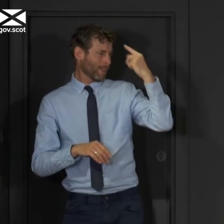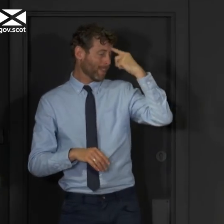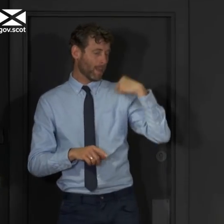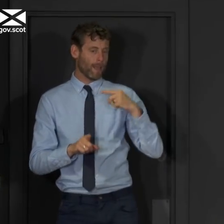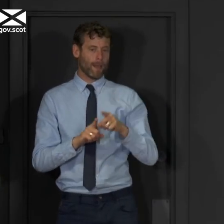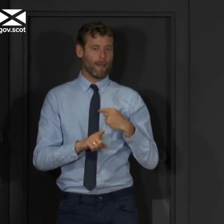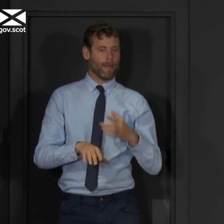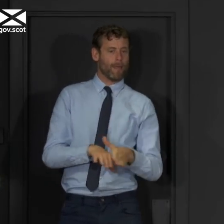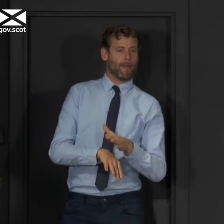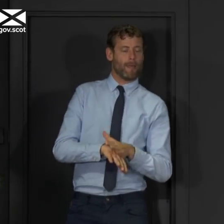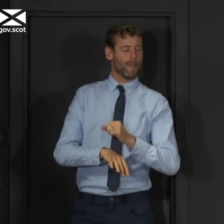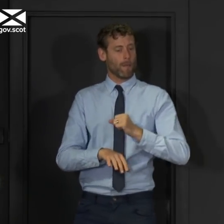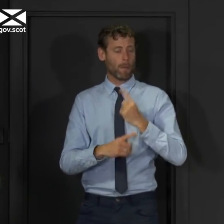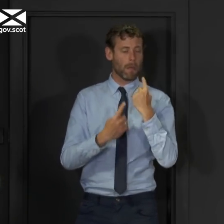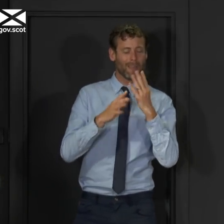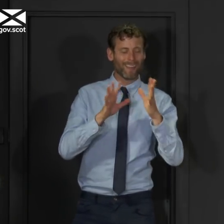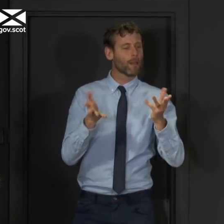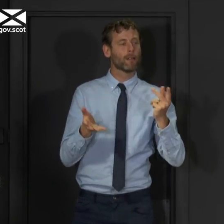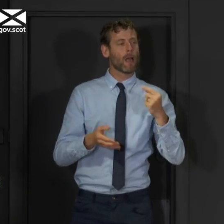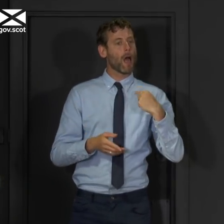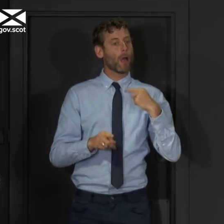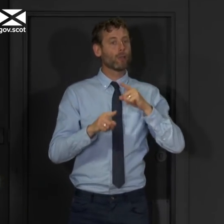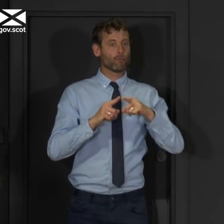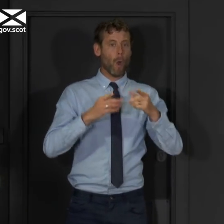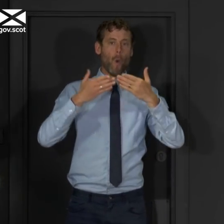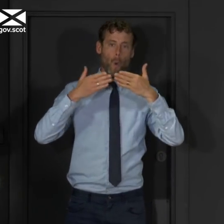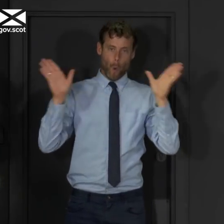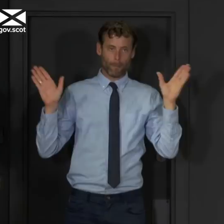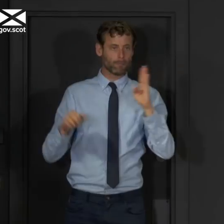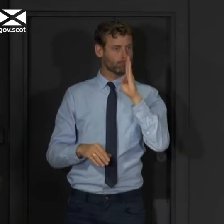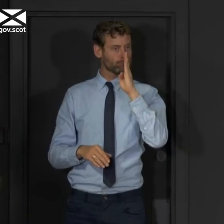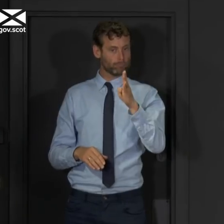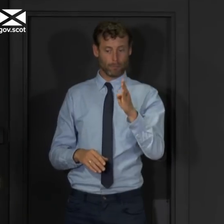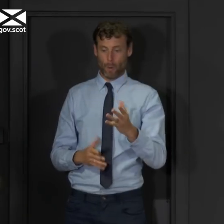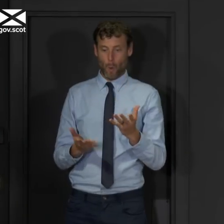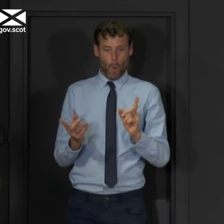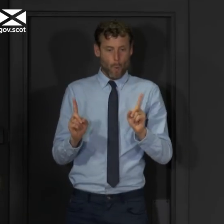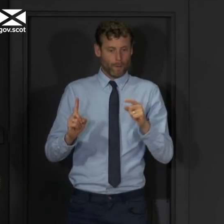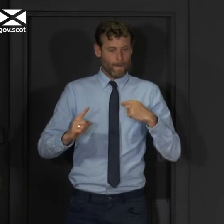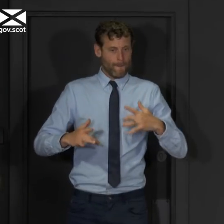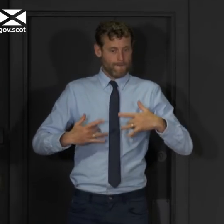I'm just trying to be as open and frank with people as I can be, and we haven't come to these decisions yet.